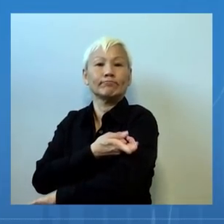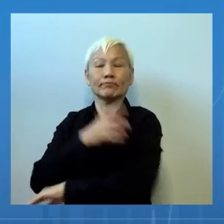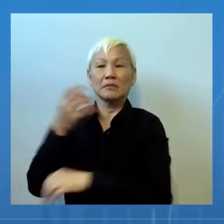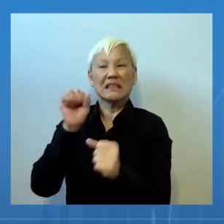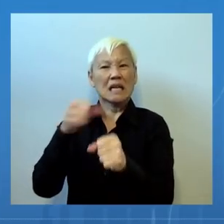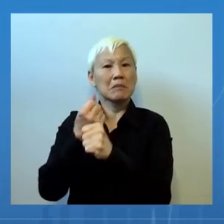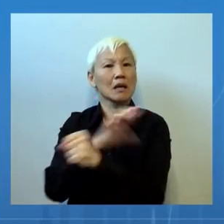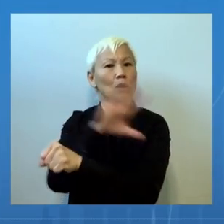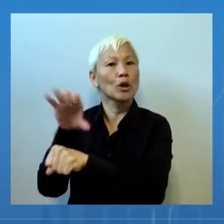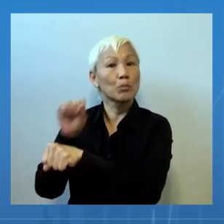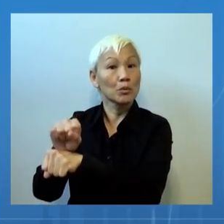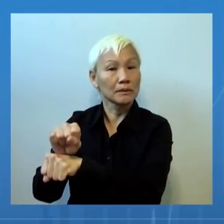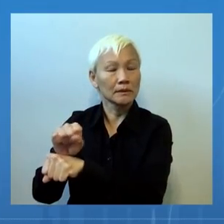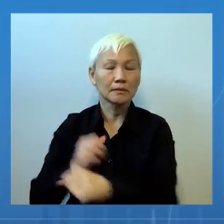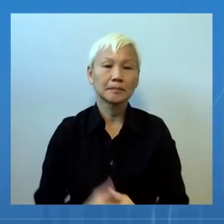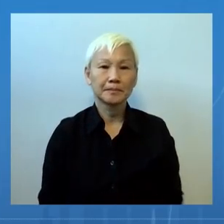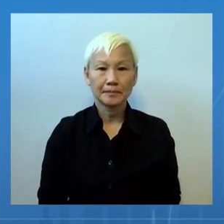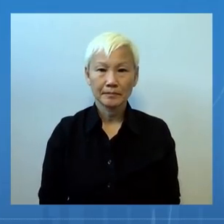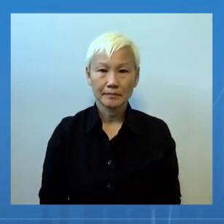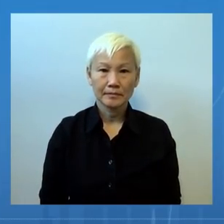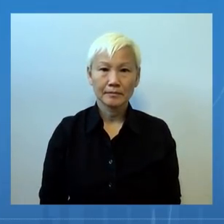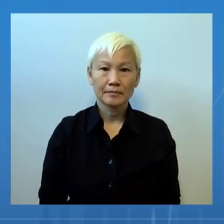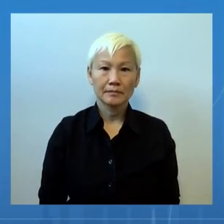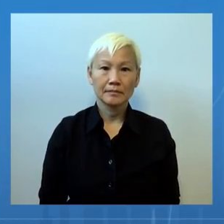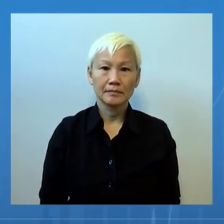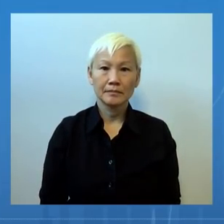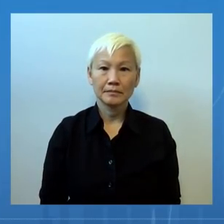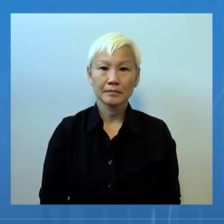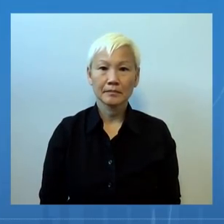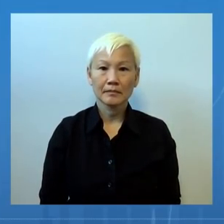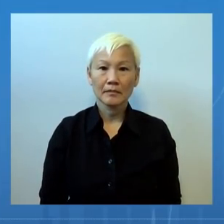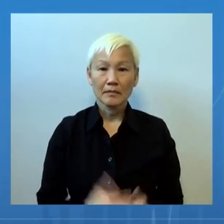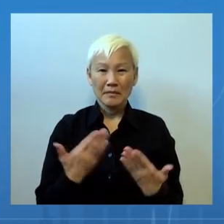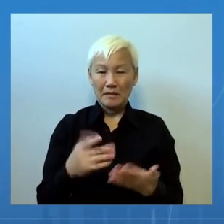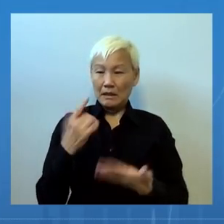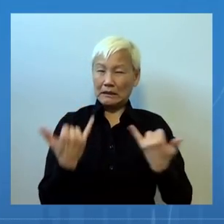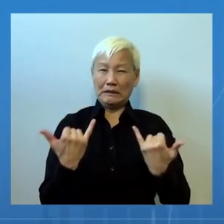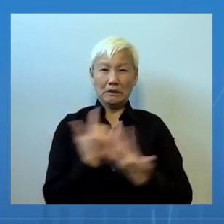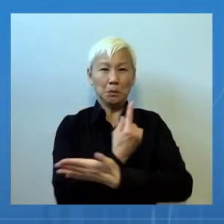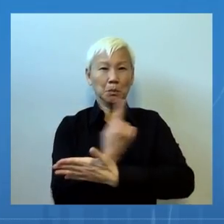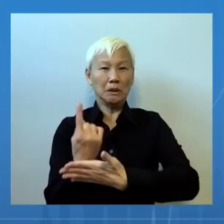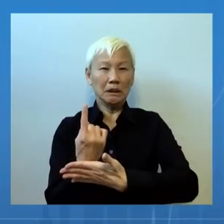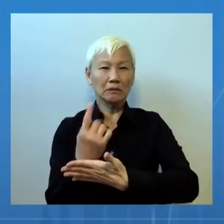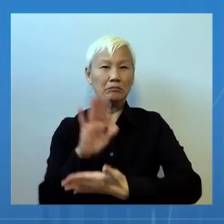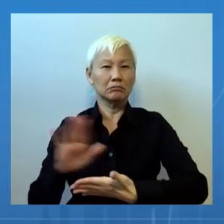While vaccinations may start later this week, the program will still be ramping up to its full strength,